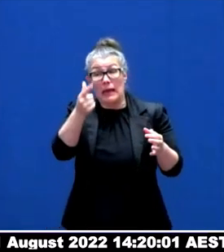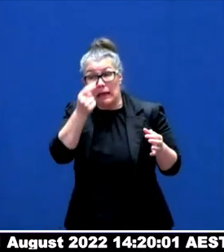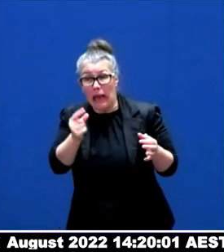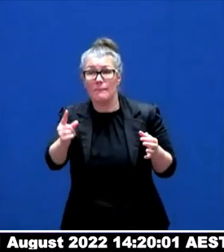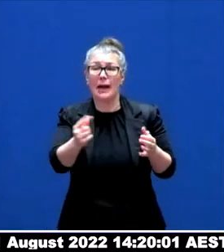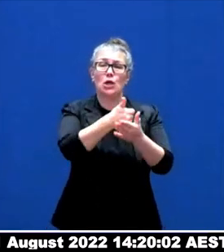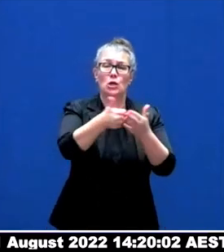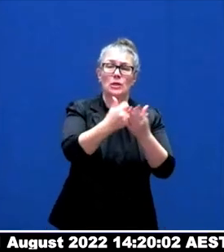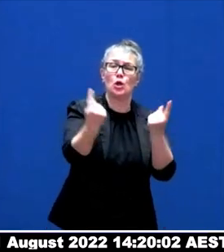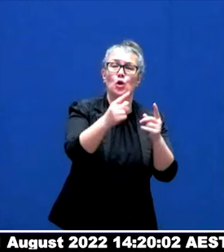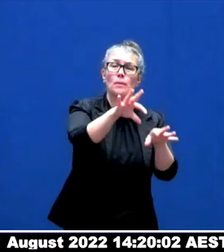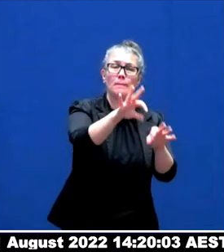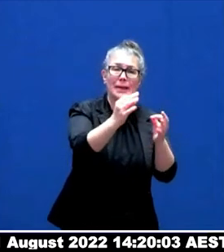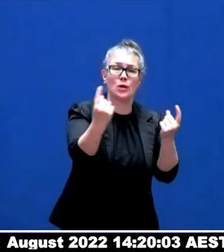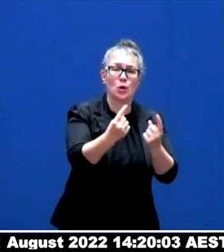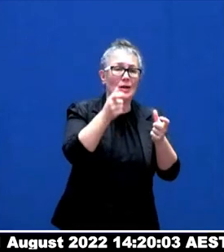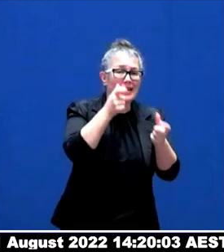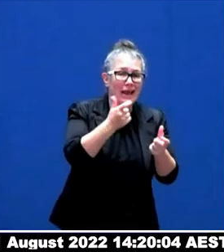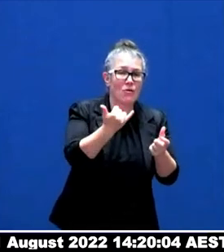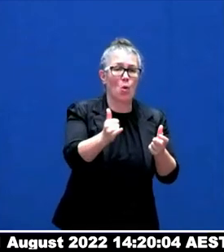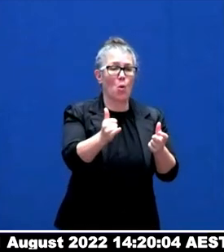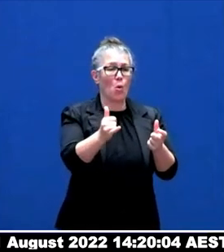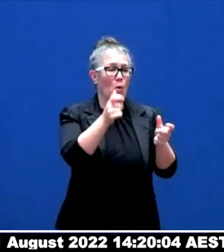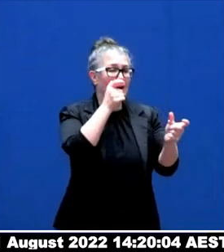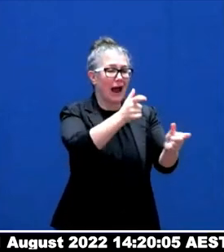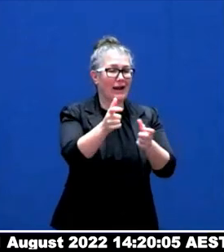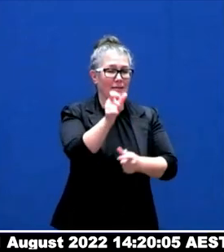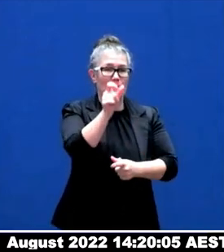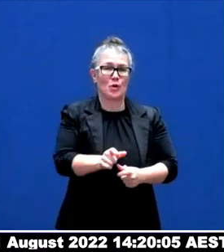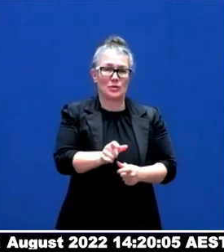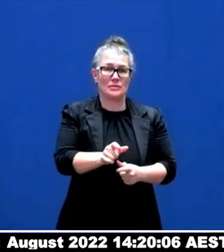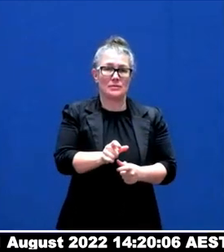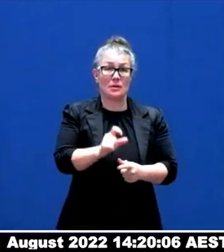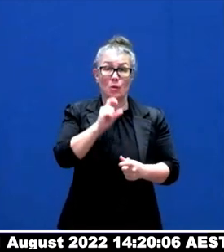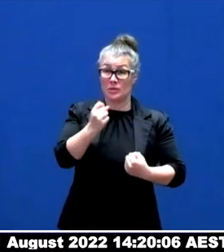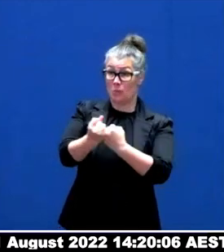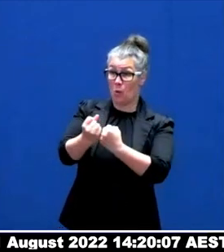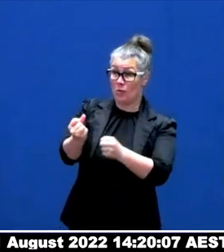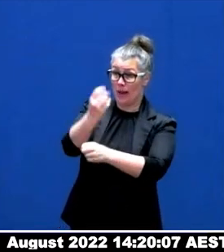We would support them to make that decision if that's what they wanted to do.